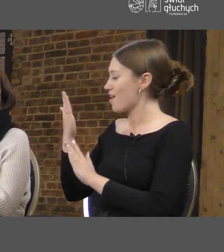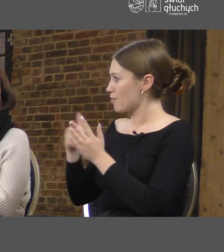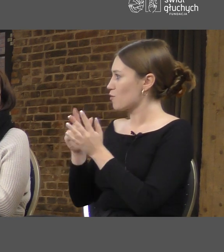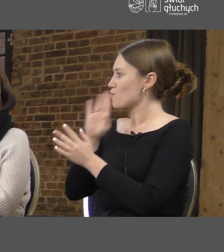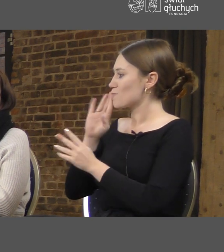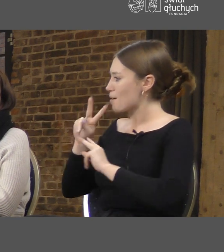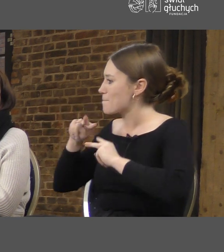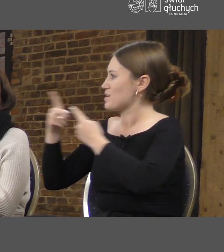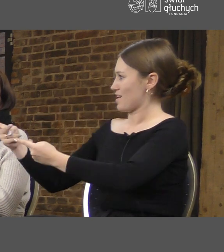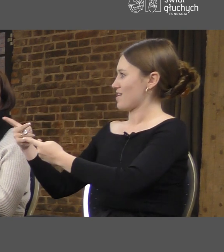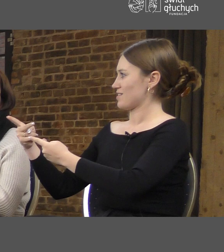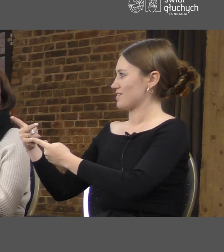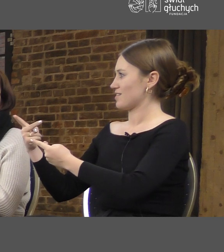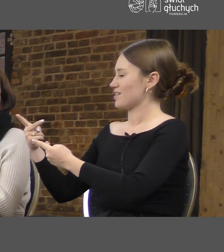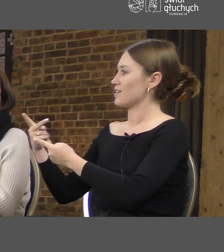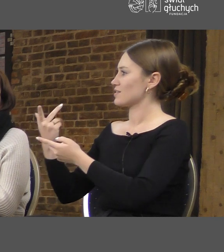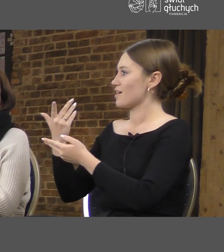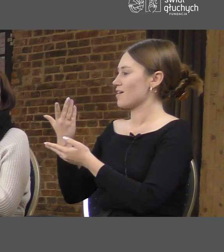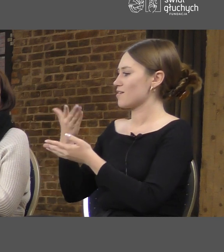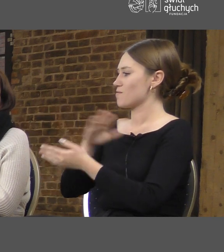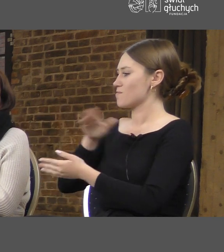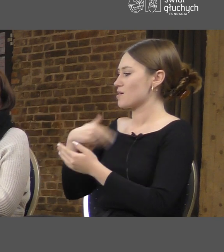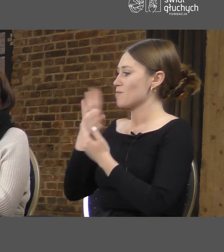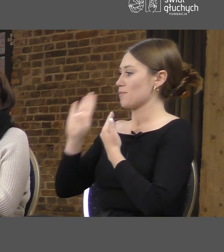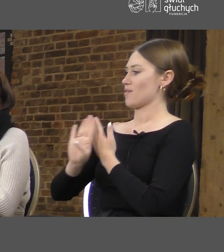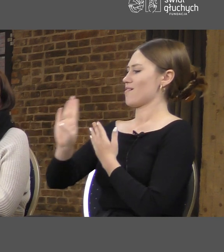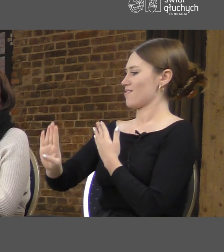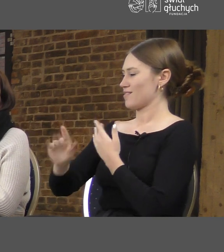in order not so that it's not to completely exclude her, but that...